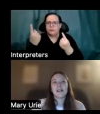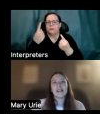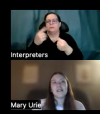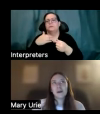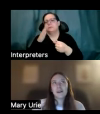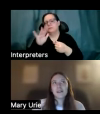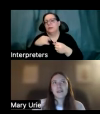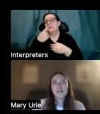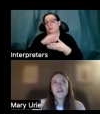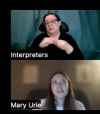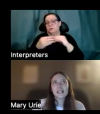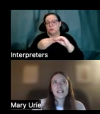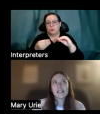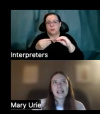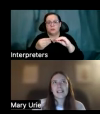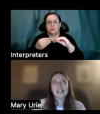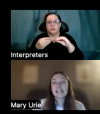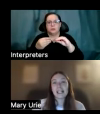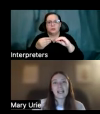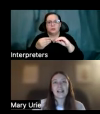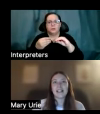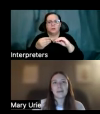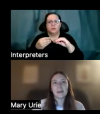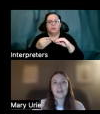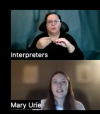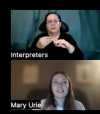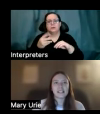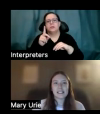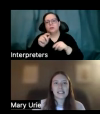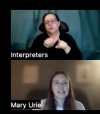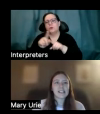They do also use things like data and numbers and statistics.